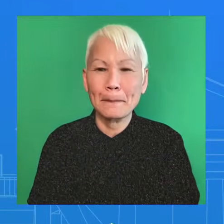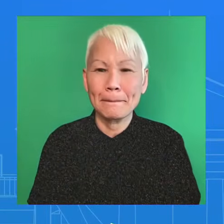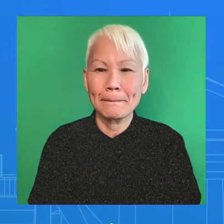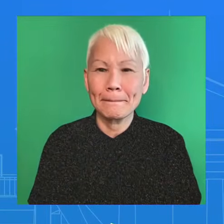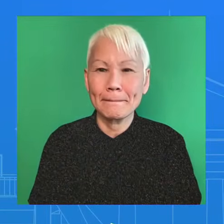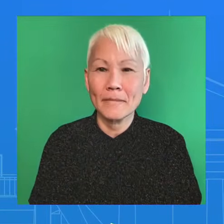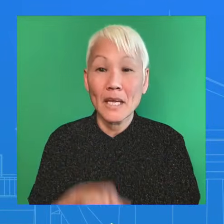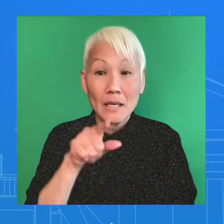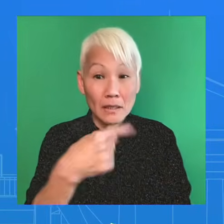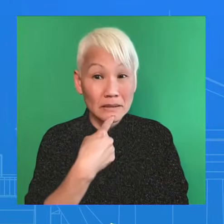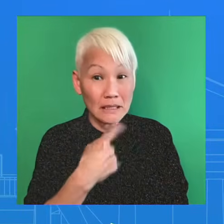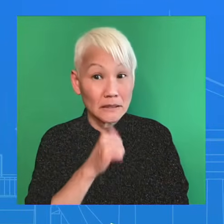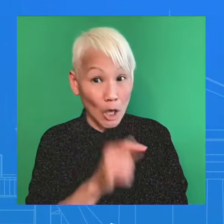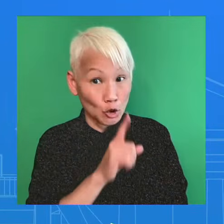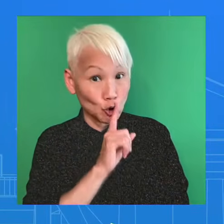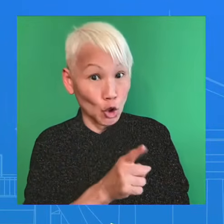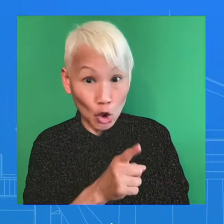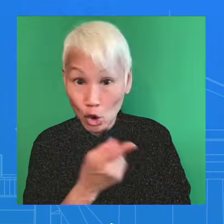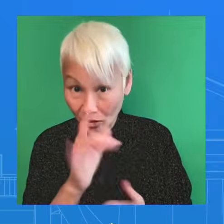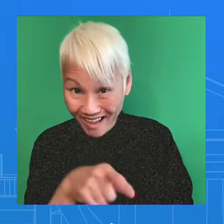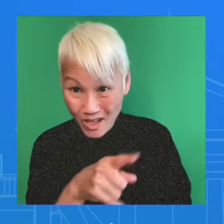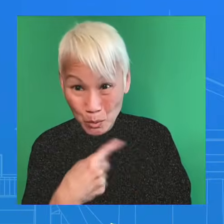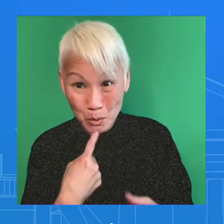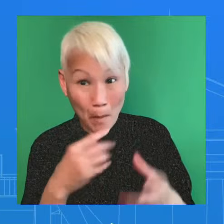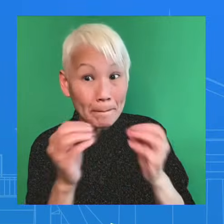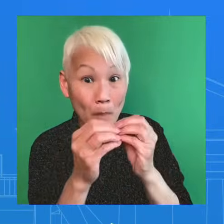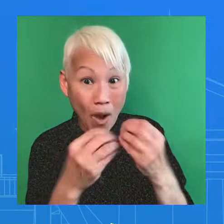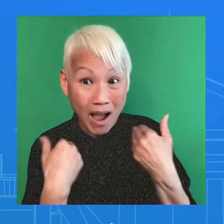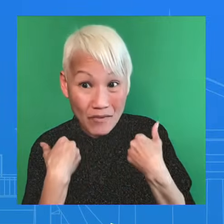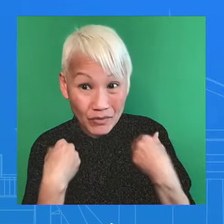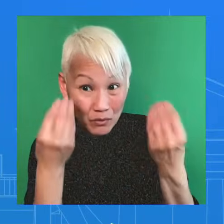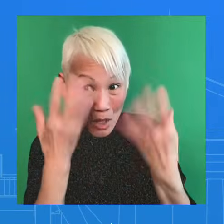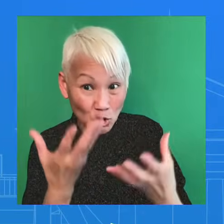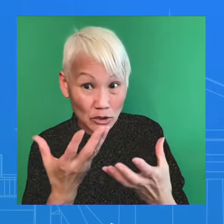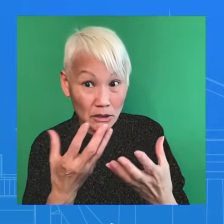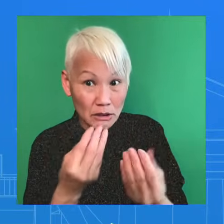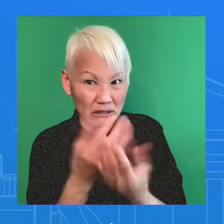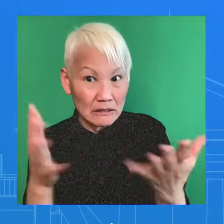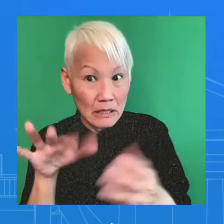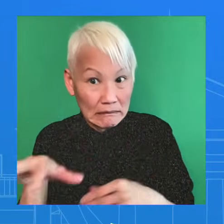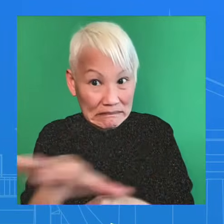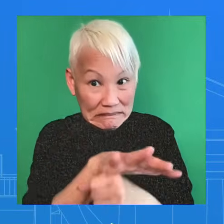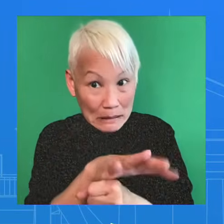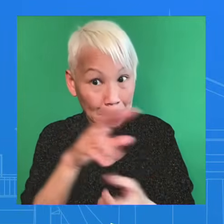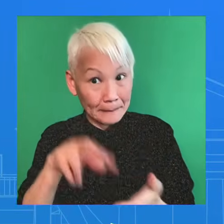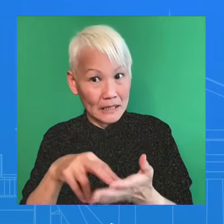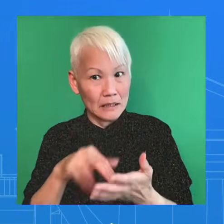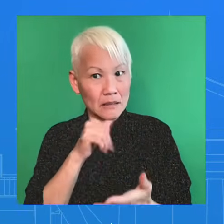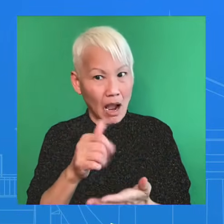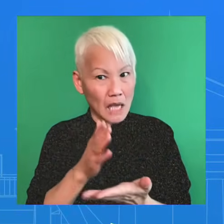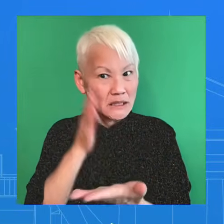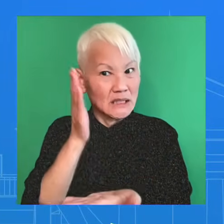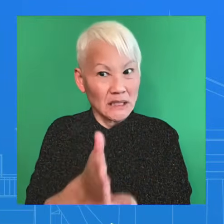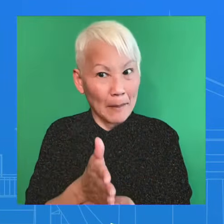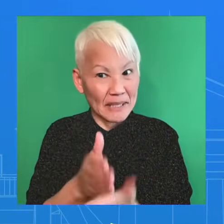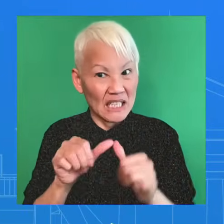even with the arrest of this airman? Mr. Kirby: Look, I --what I can tell you is: We can't say definitively that there couldn't be more documents out there, James.